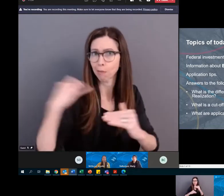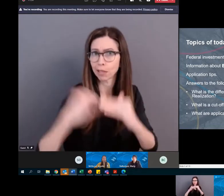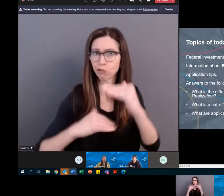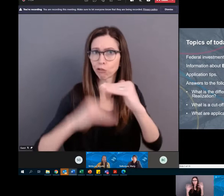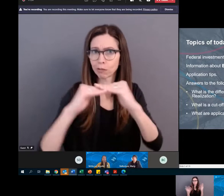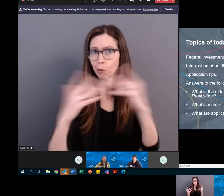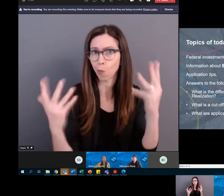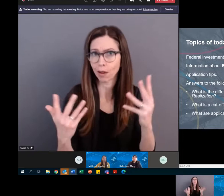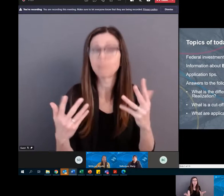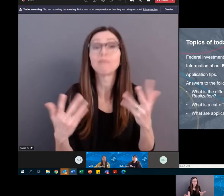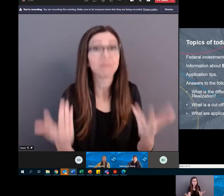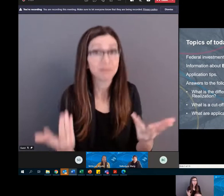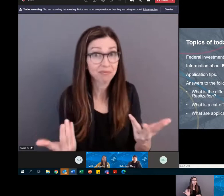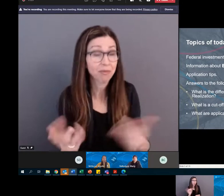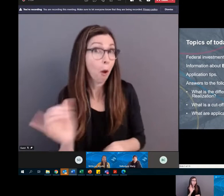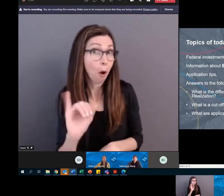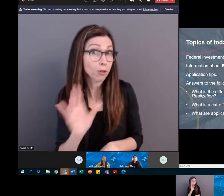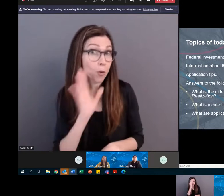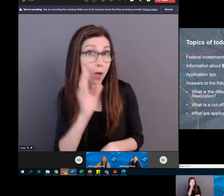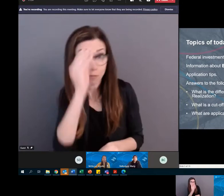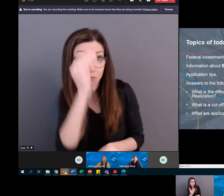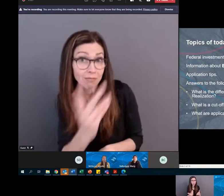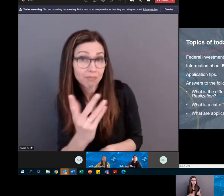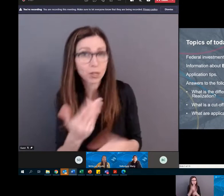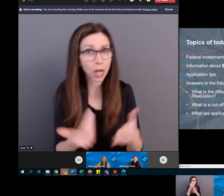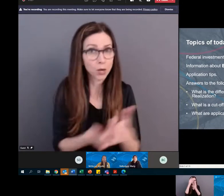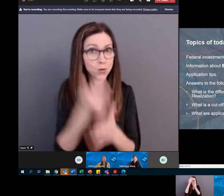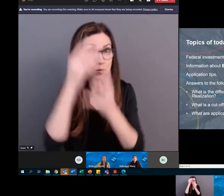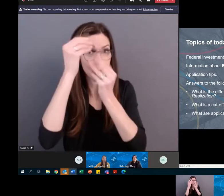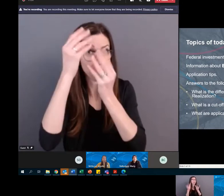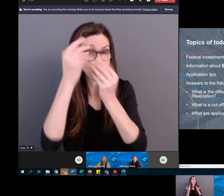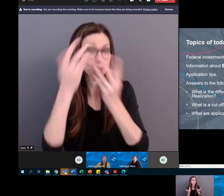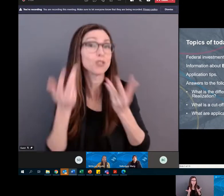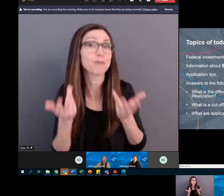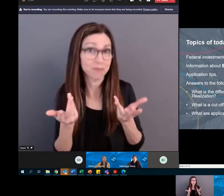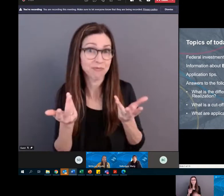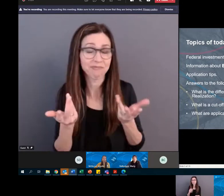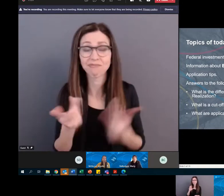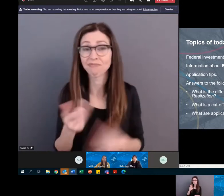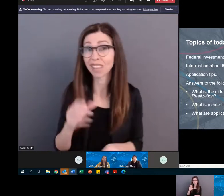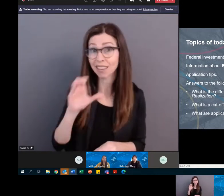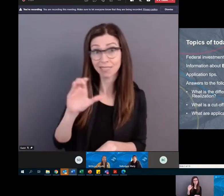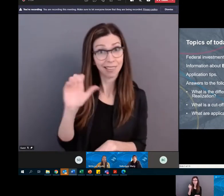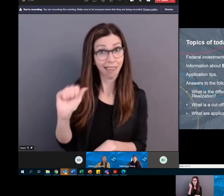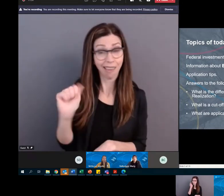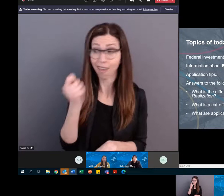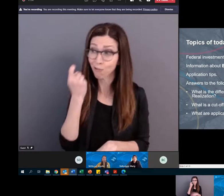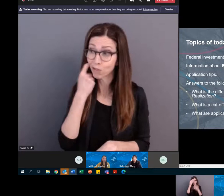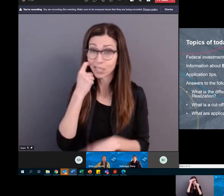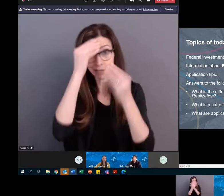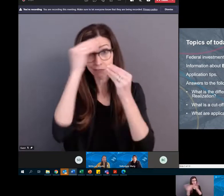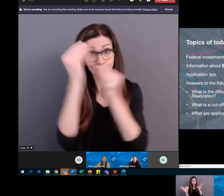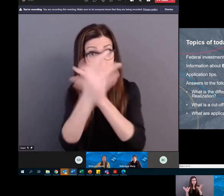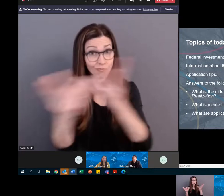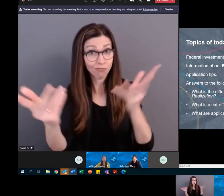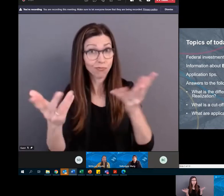new investment for the arts sector. The Canada Council for the Arts recently announced that it has received an